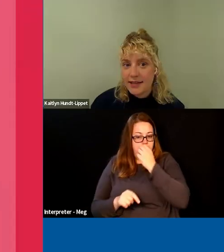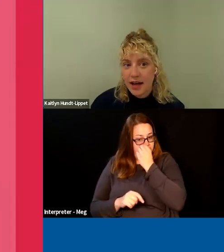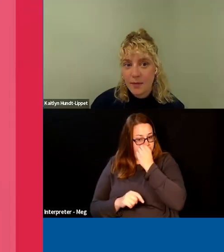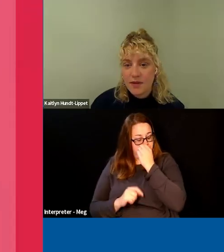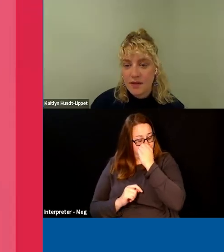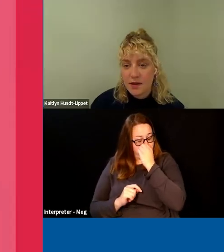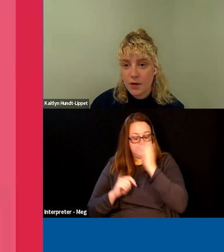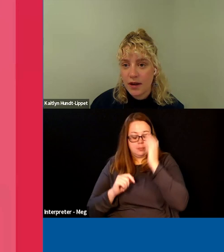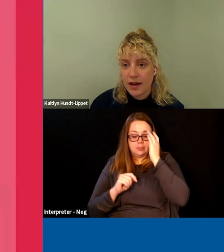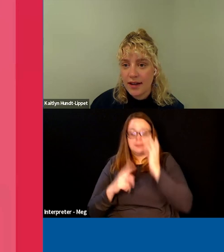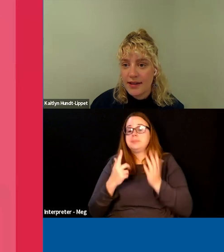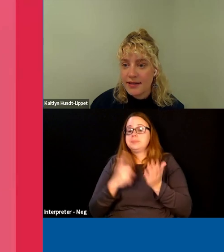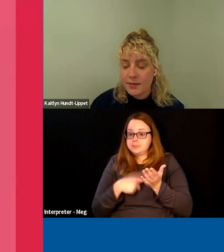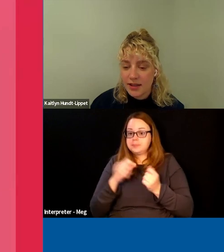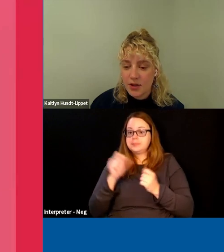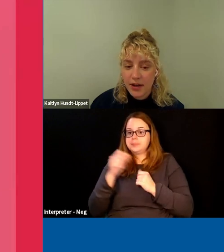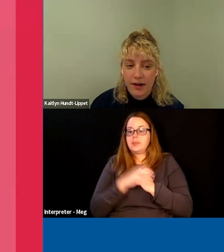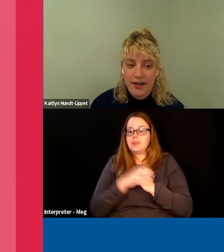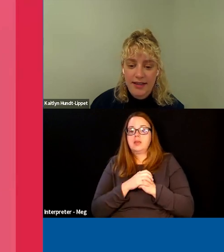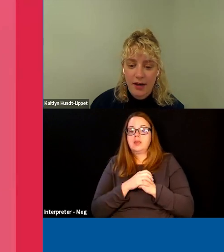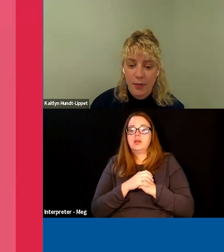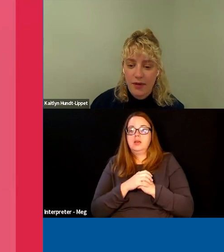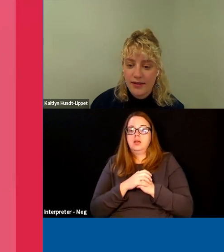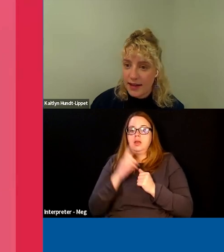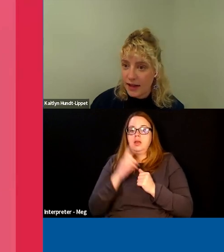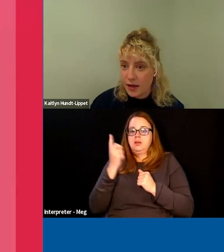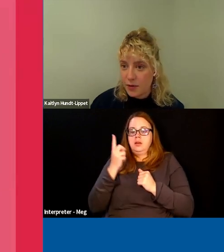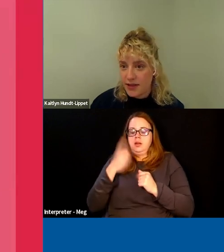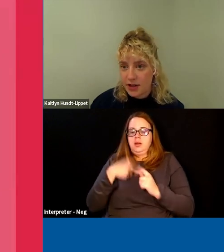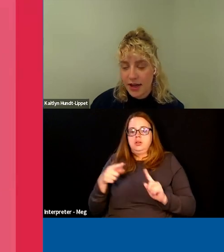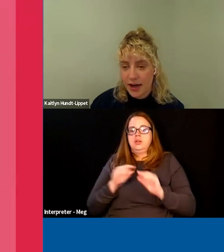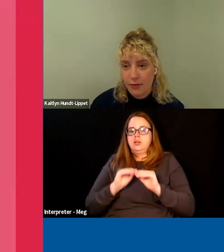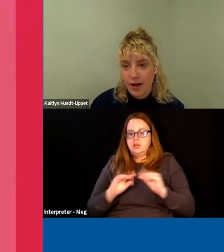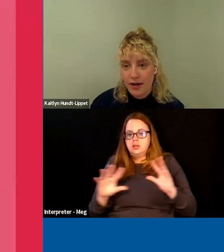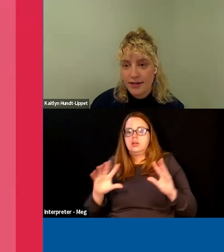At times. So, I think something I should point out is the dedicated research that I run